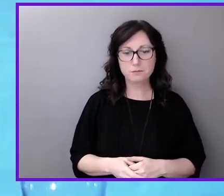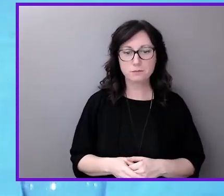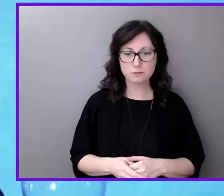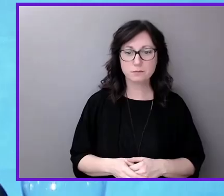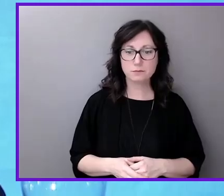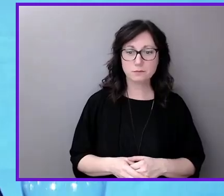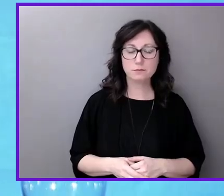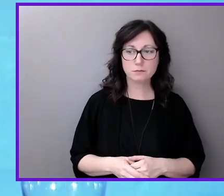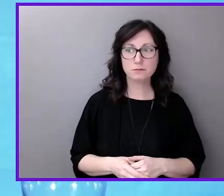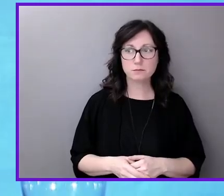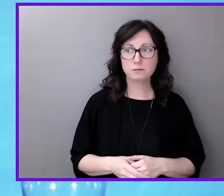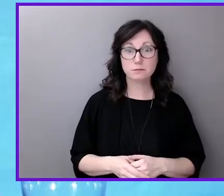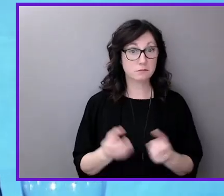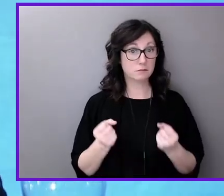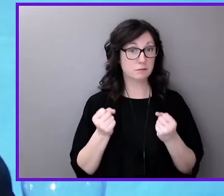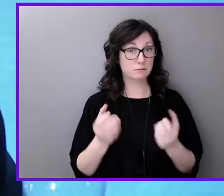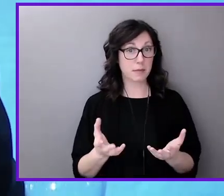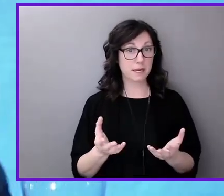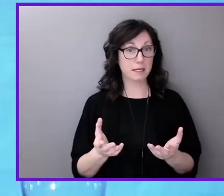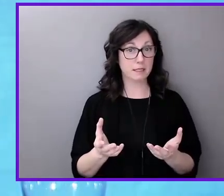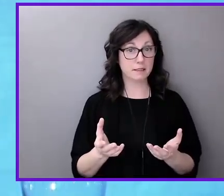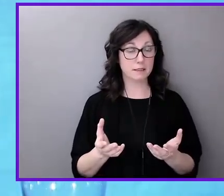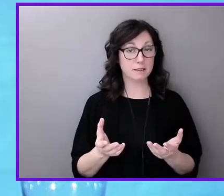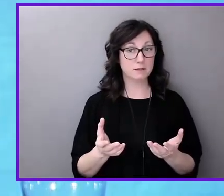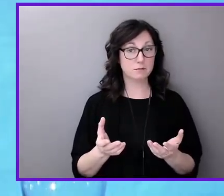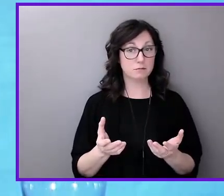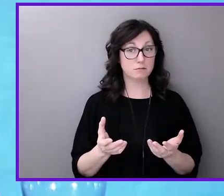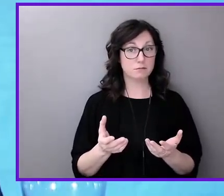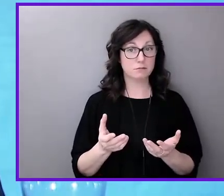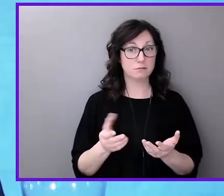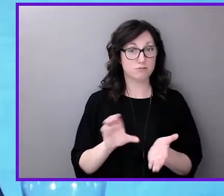a lot of that goes to independent producers,